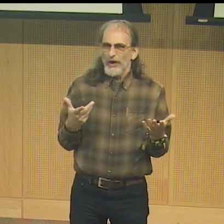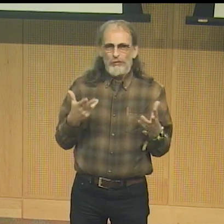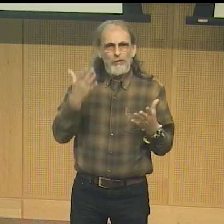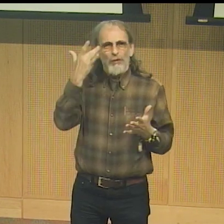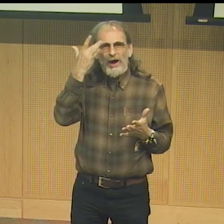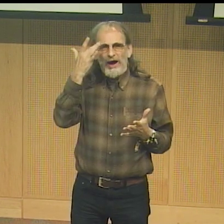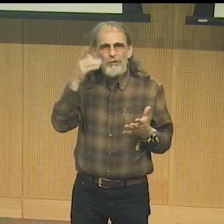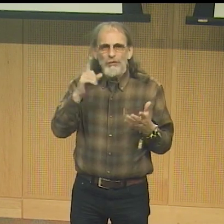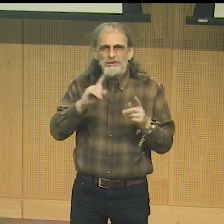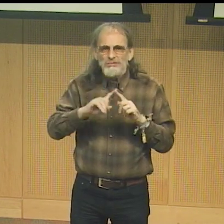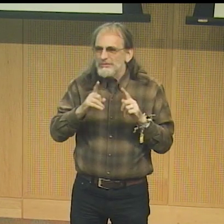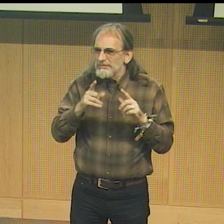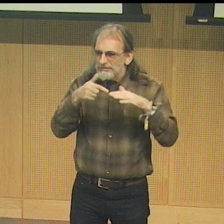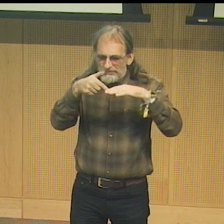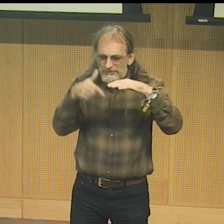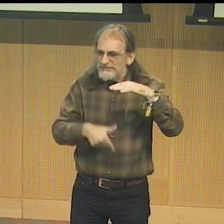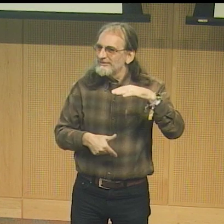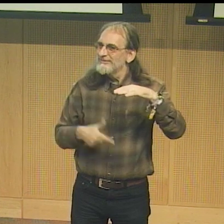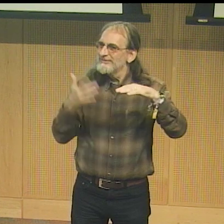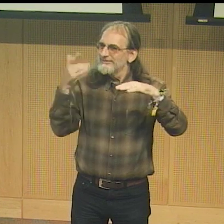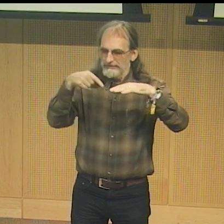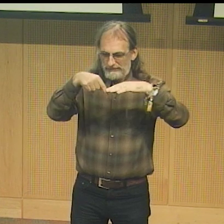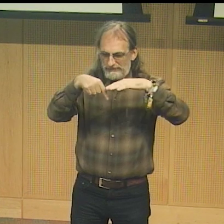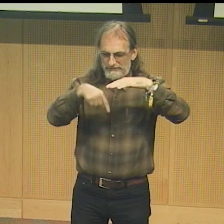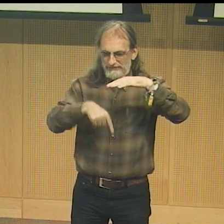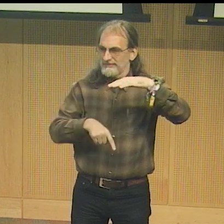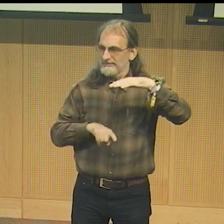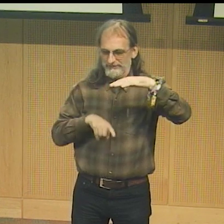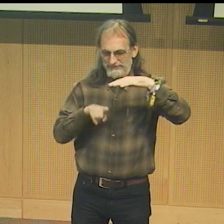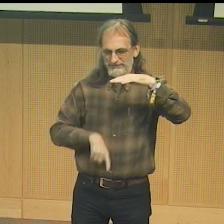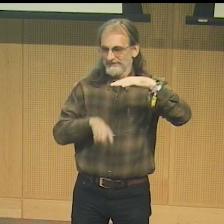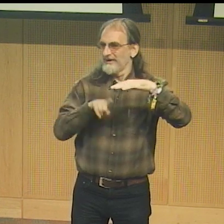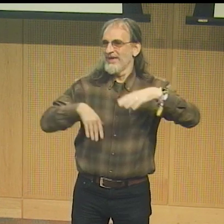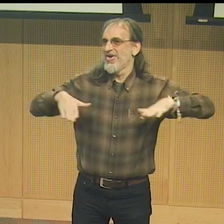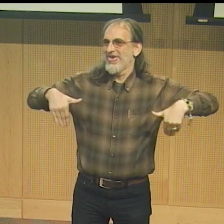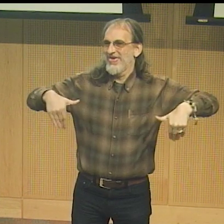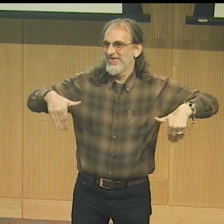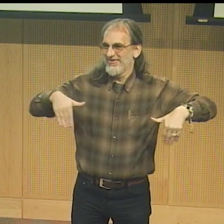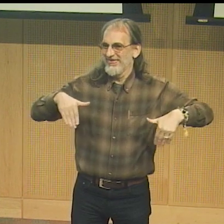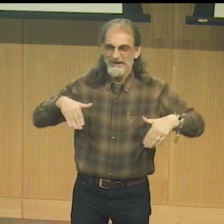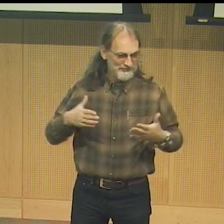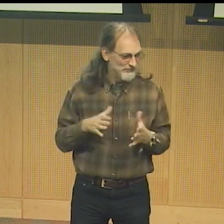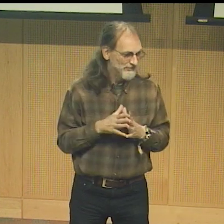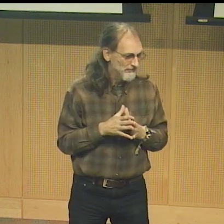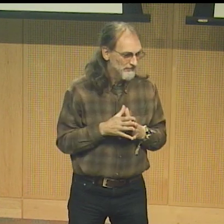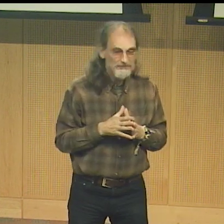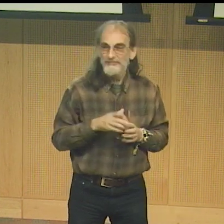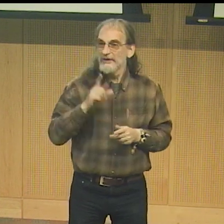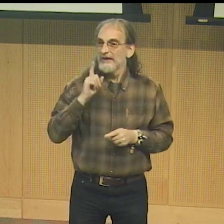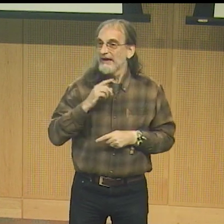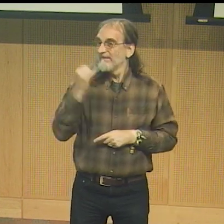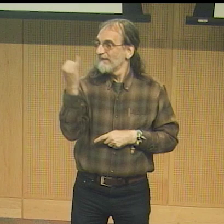So, there's something deeper that we tap into naturally, but we haven't labeled yet, we haven't gotten into